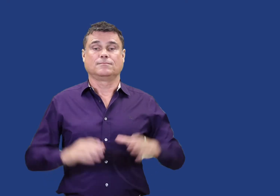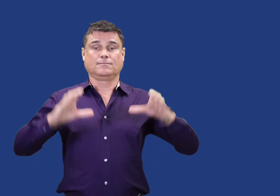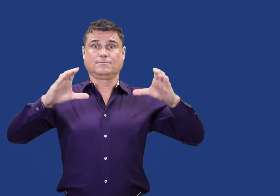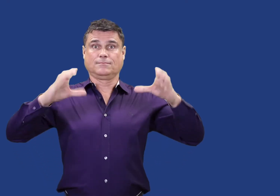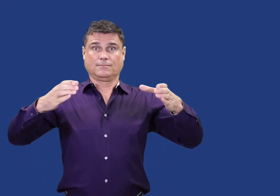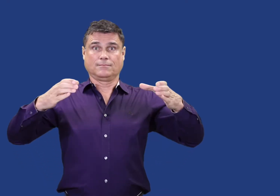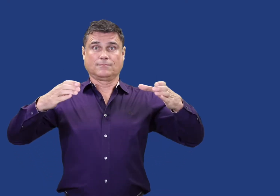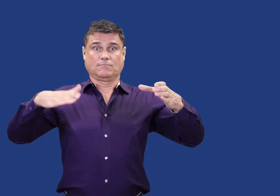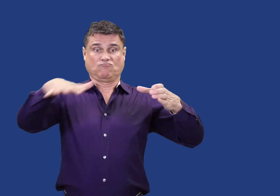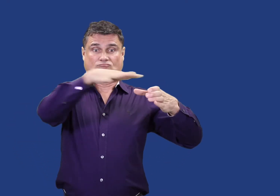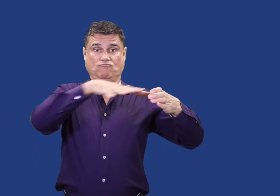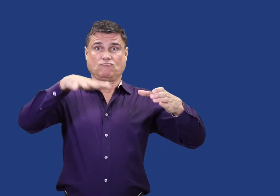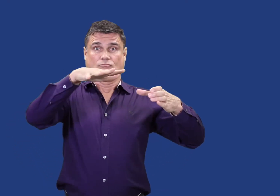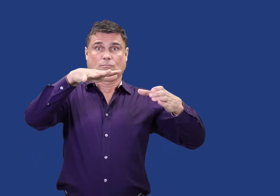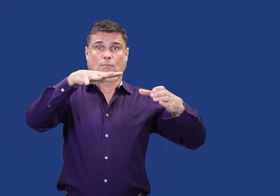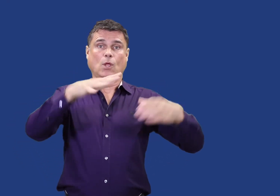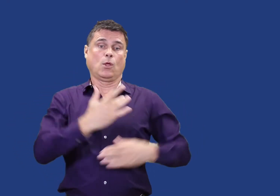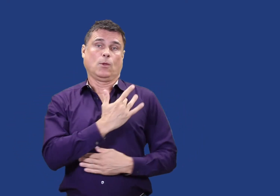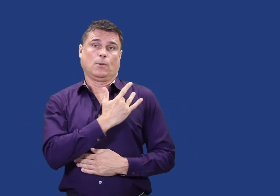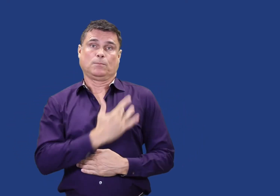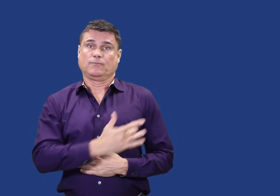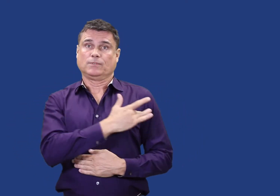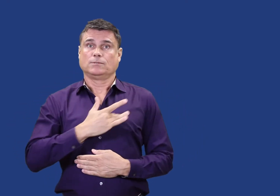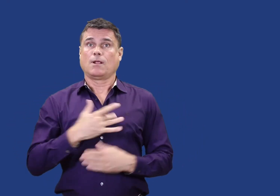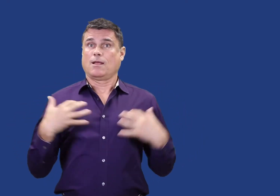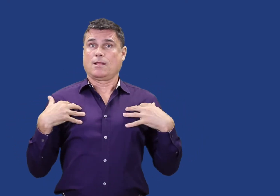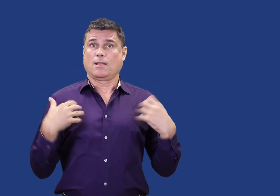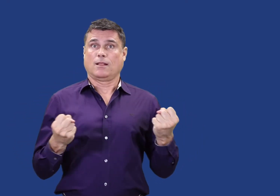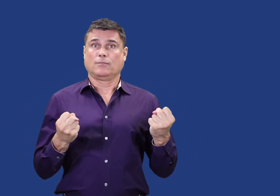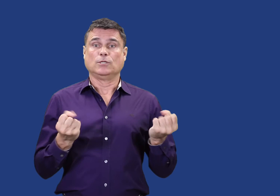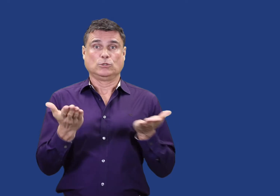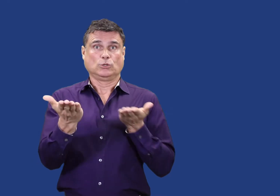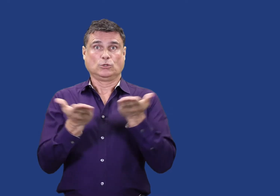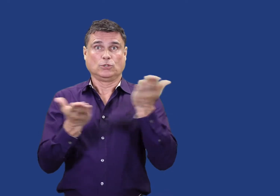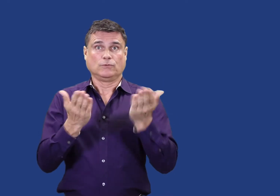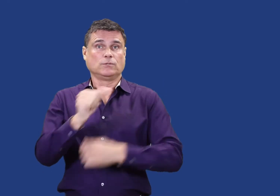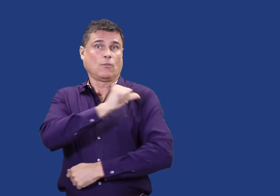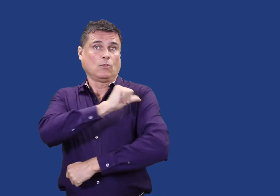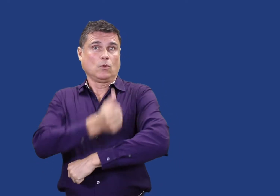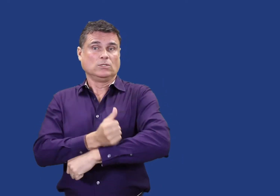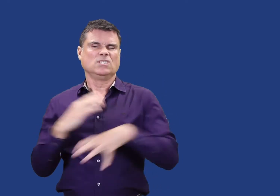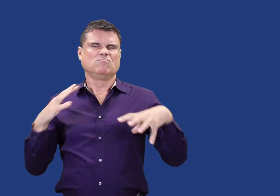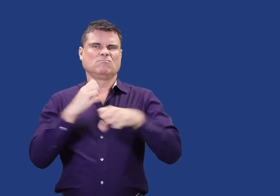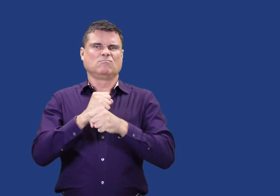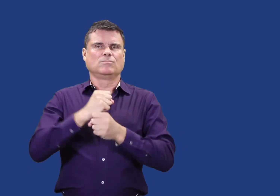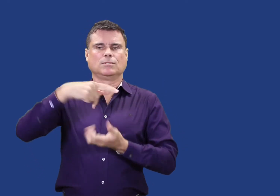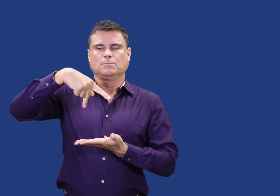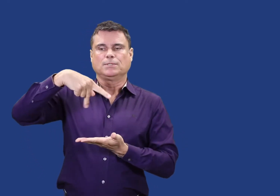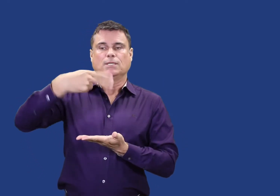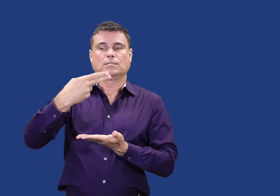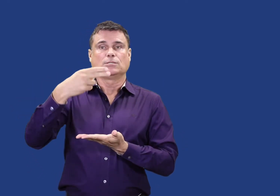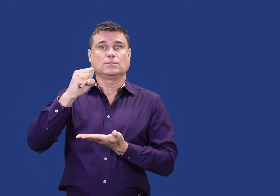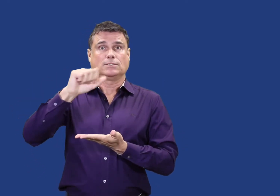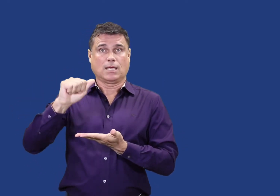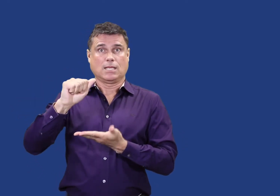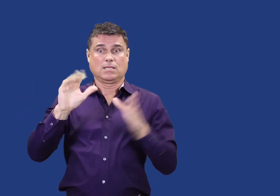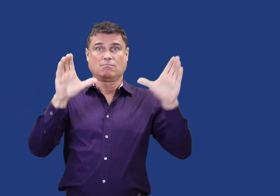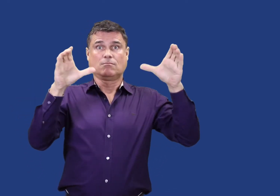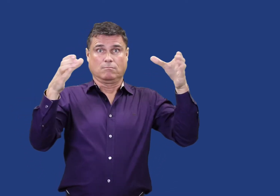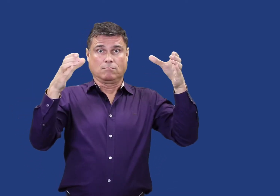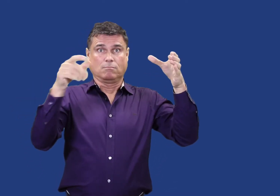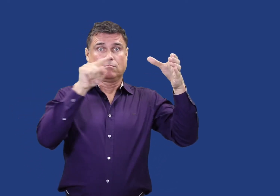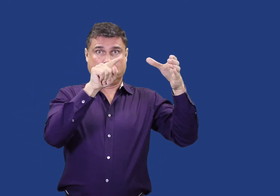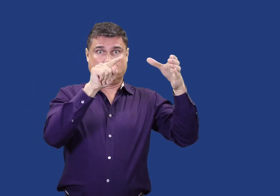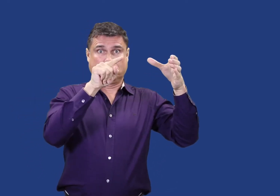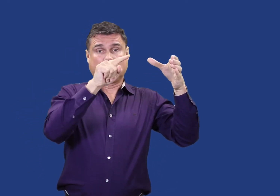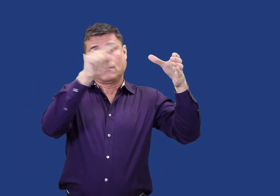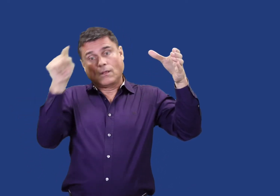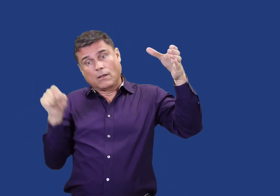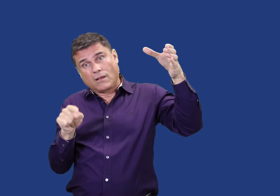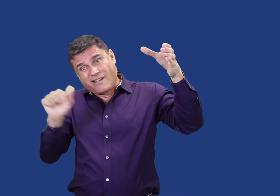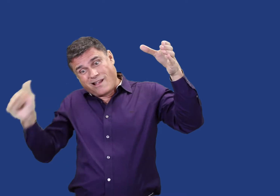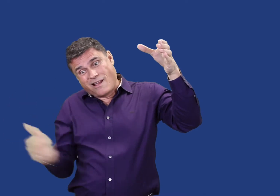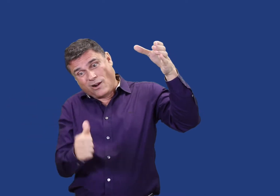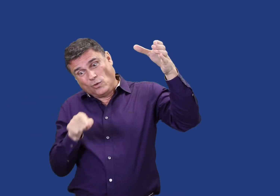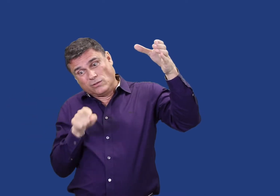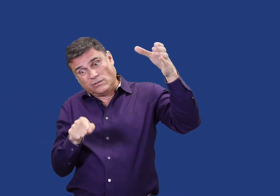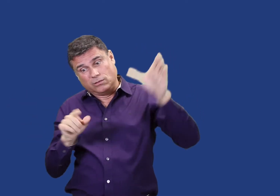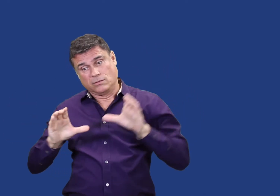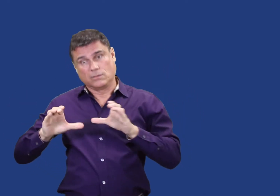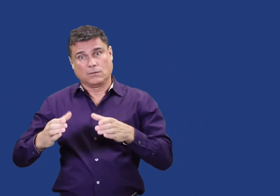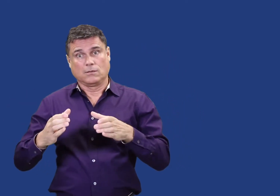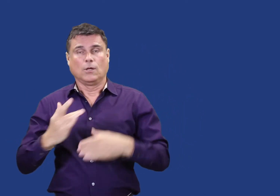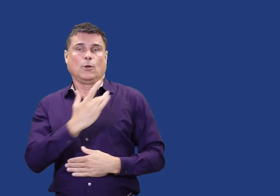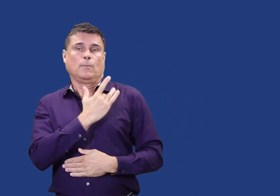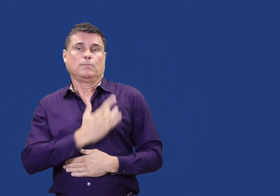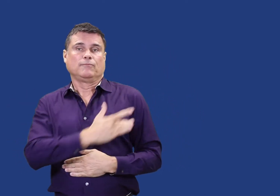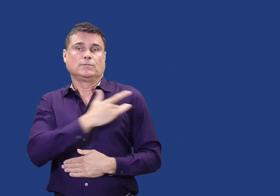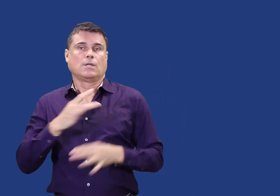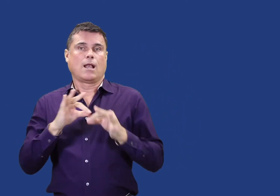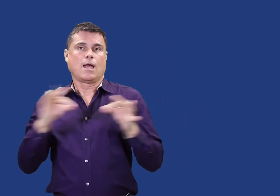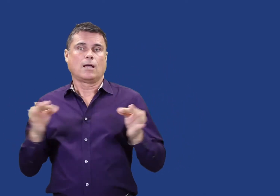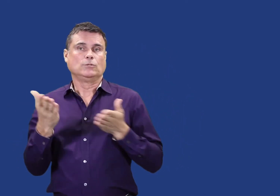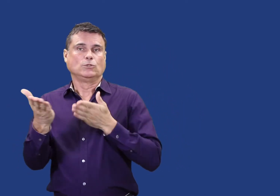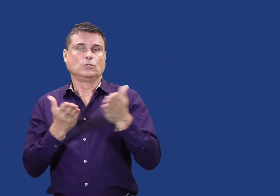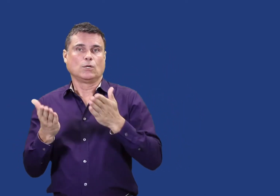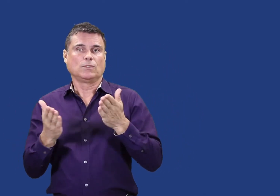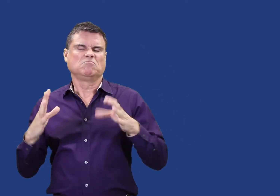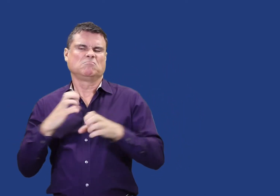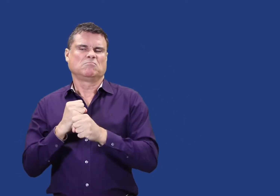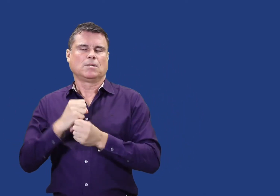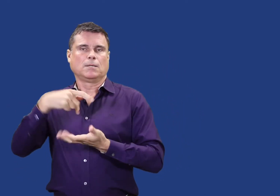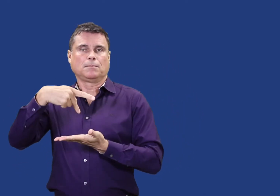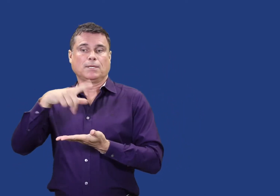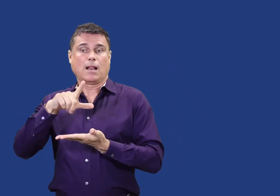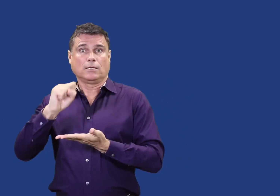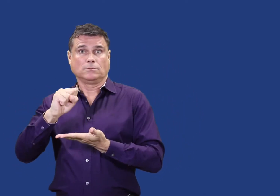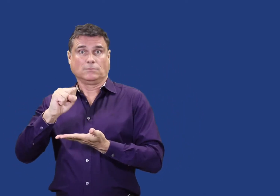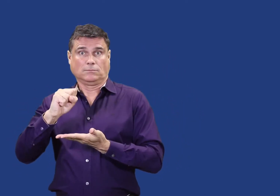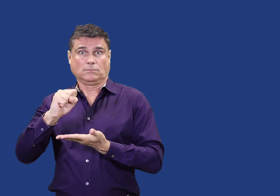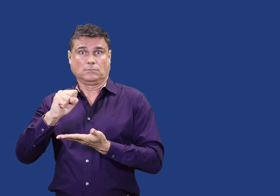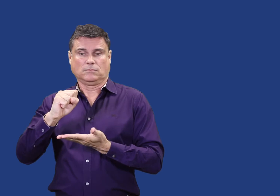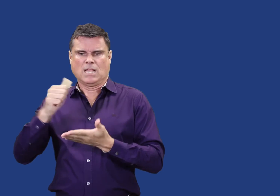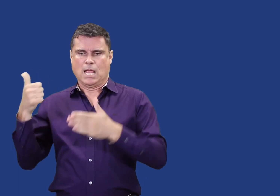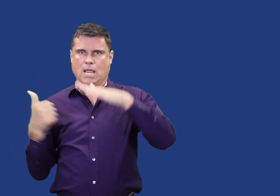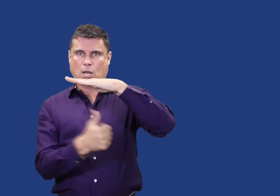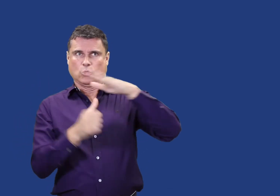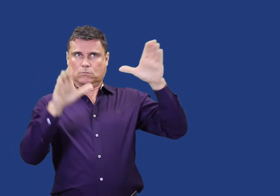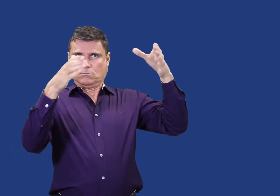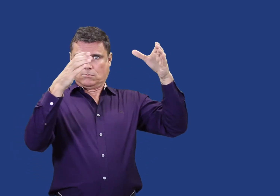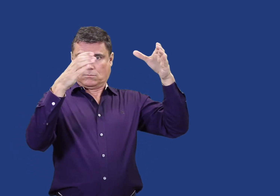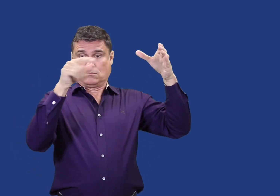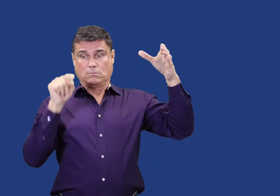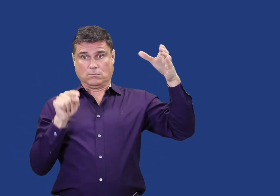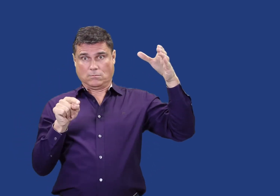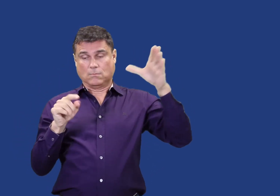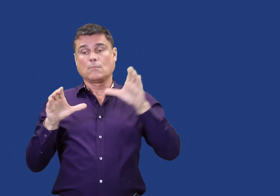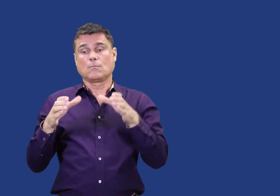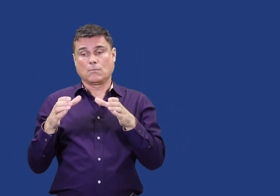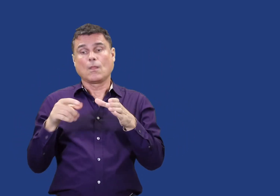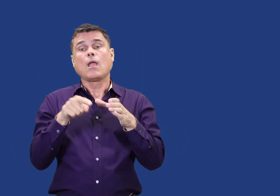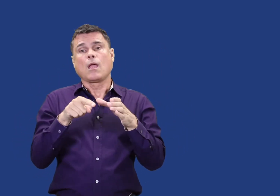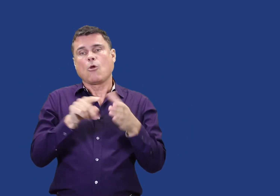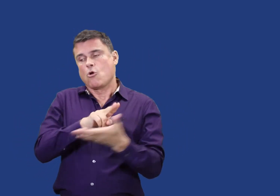THE PROVINCIAL LANGUAGE SERVICE, A PROGRAM OF THE PROVINCIAL HEALTH SERVICES AUTHORITY (PHSA)